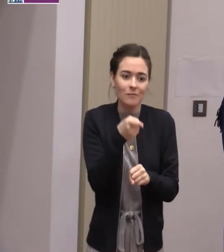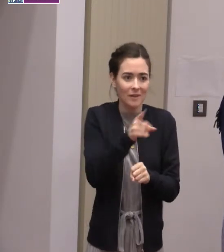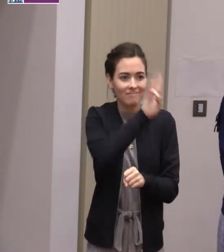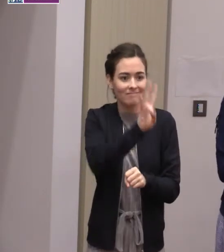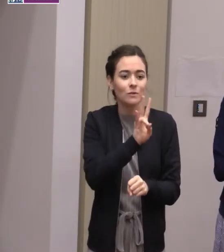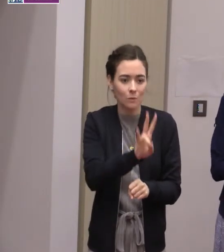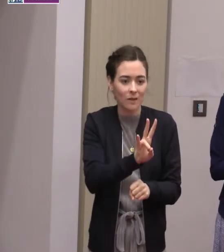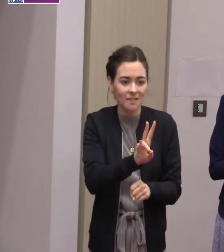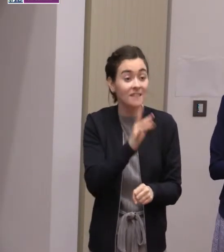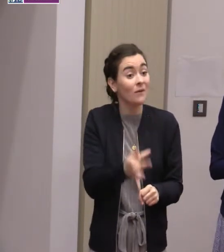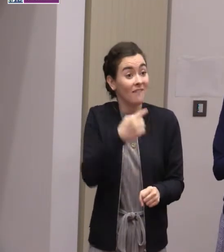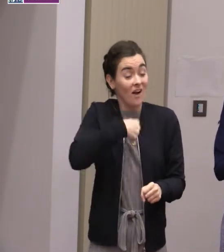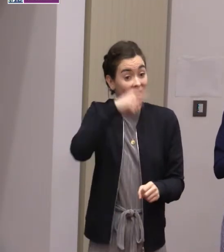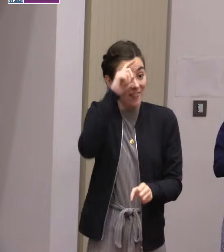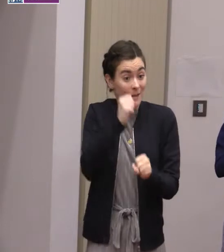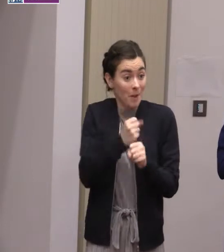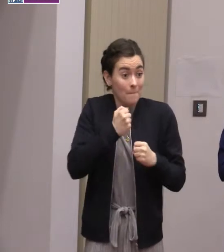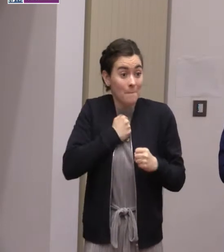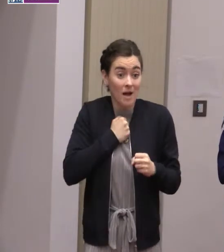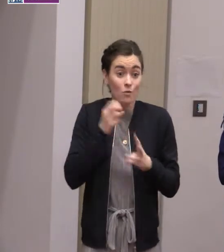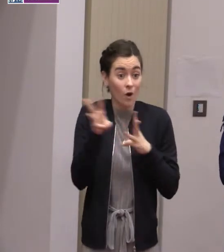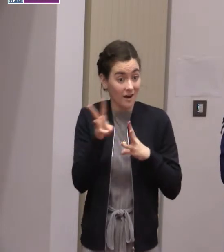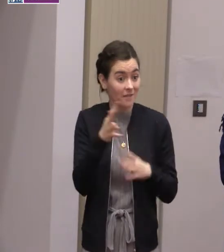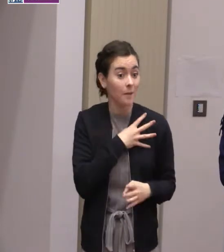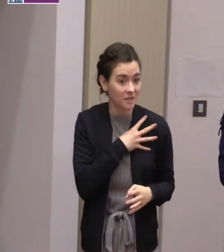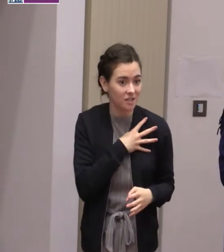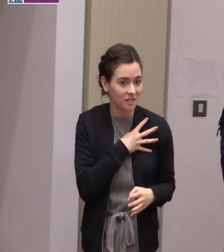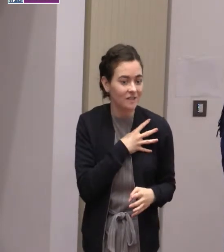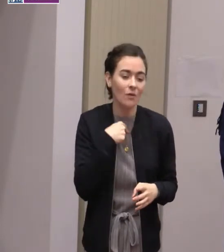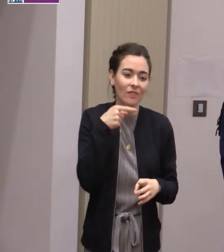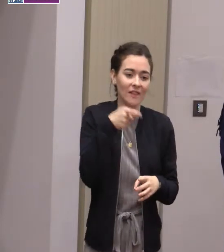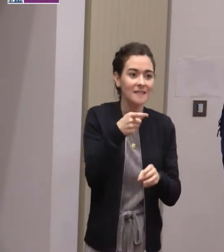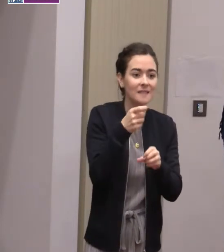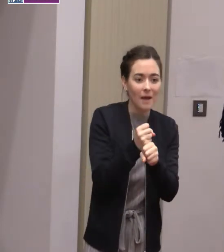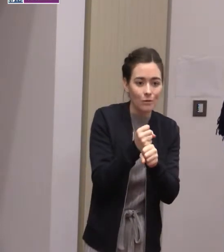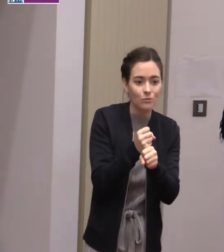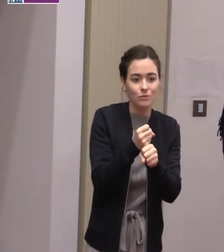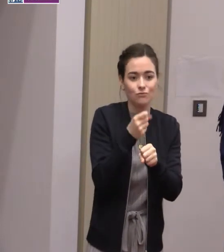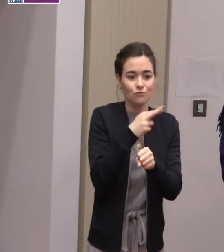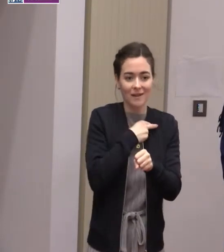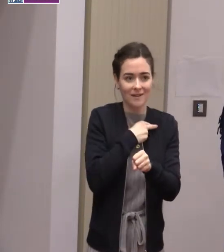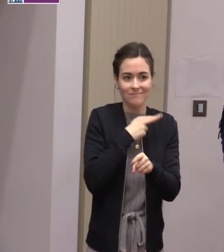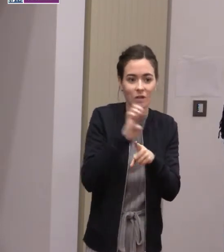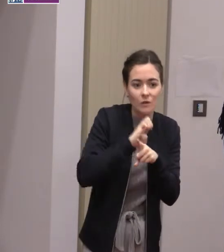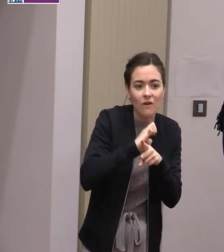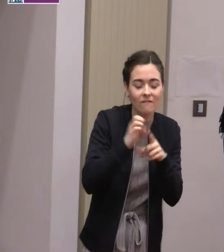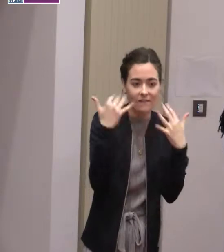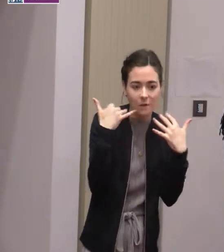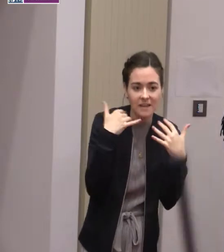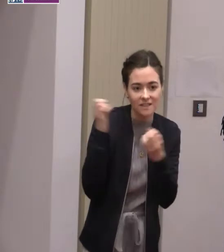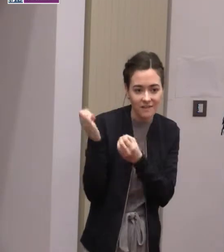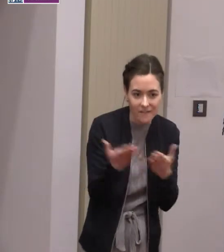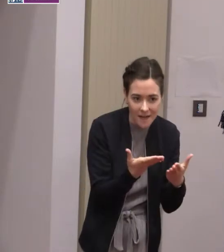If I think of my work at the commission as well, around the lack of information on support